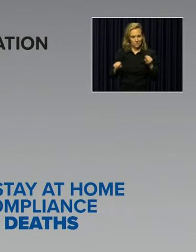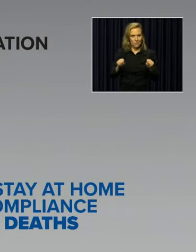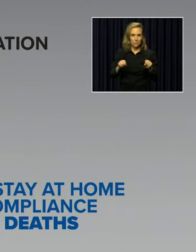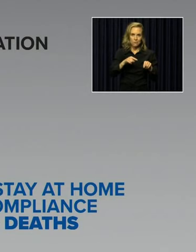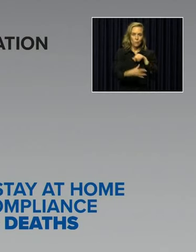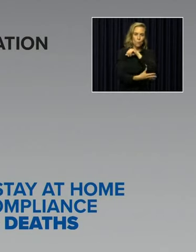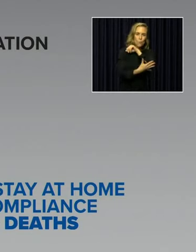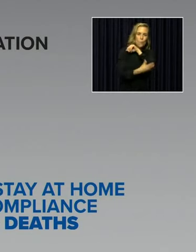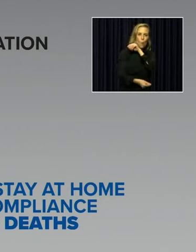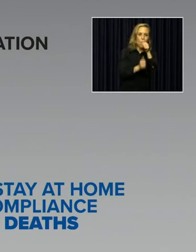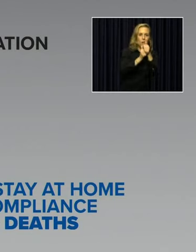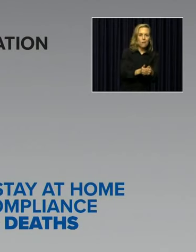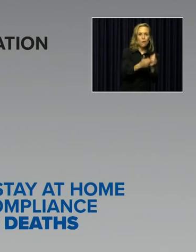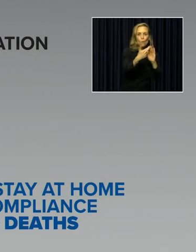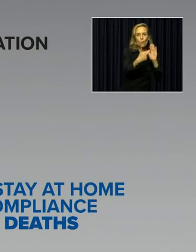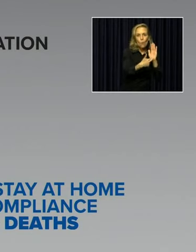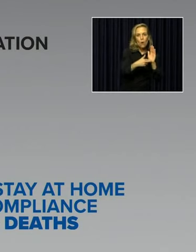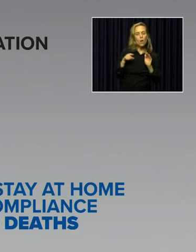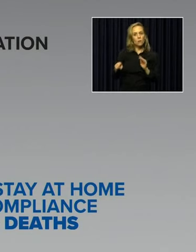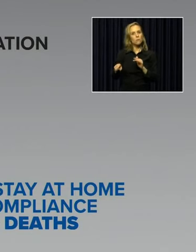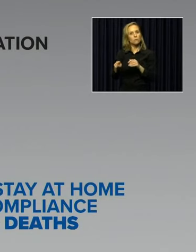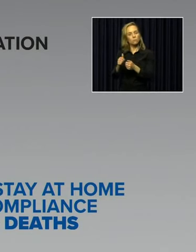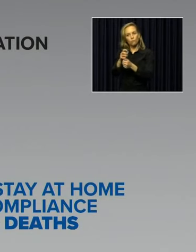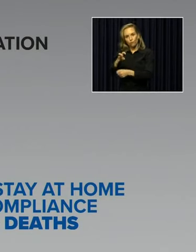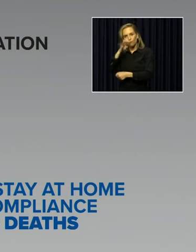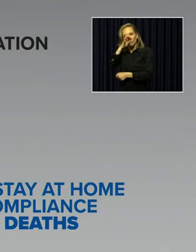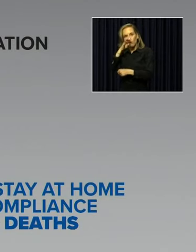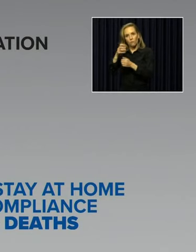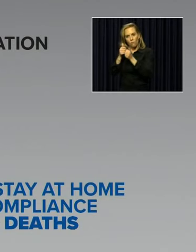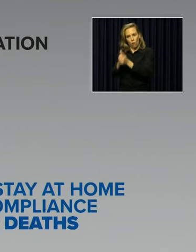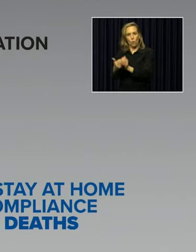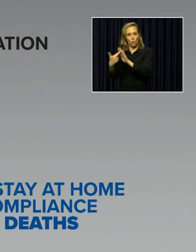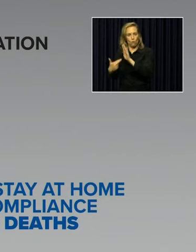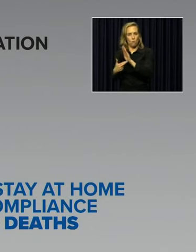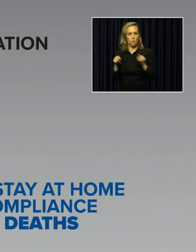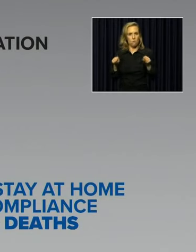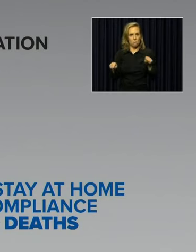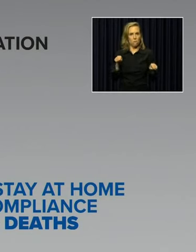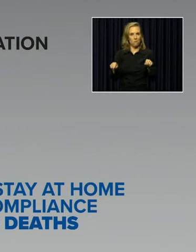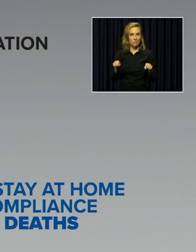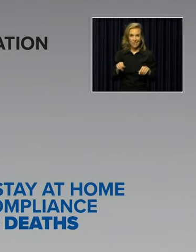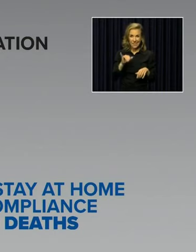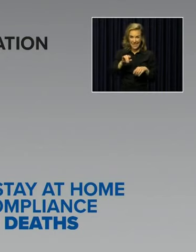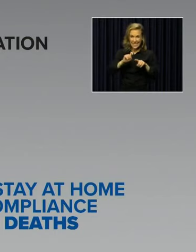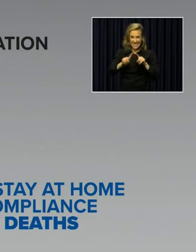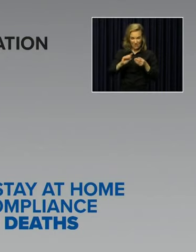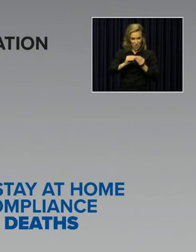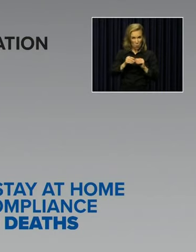SOMETHING, BUT RIGHT NOW JUST BEING AT HOME, LIMITING THOSE INTERACTIONS MAY BE THE